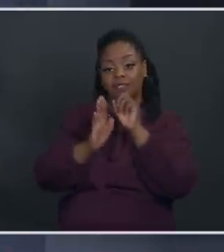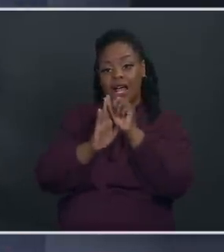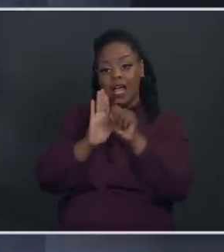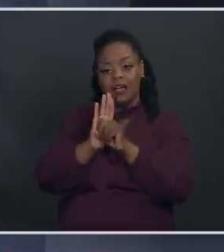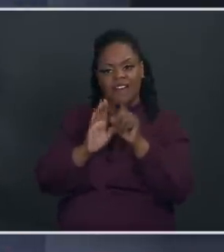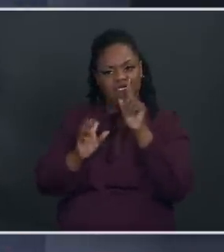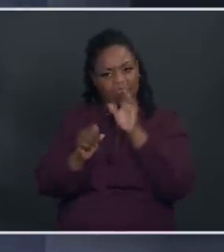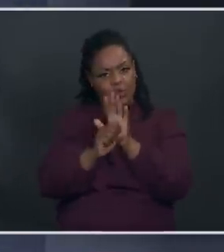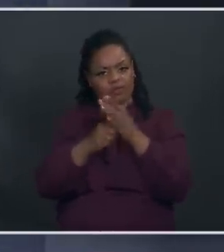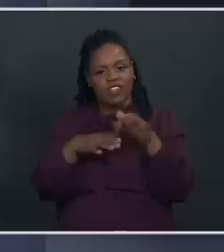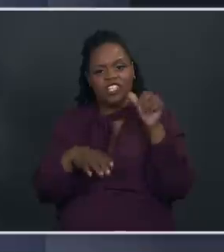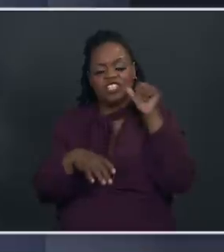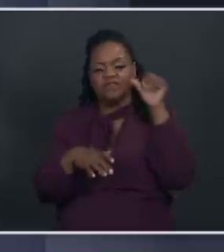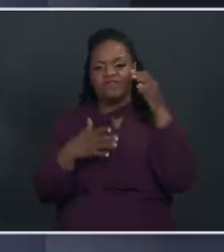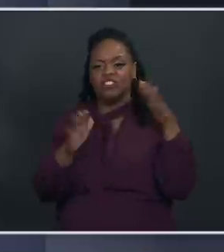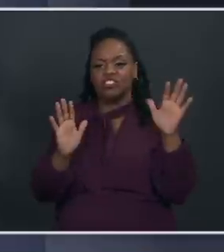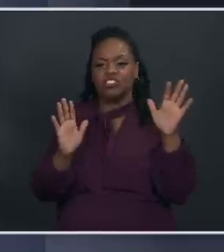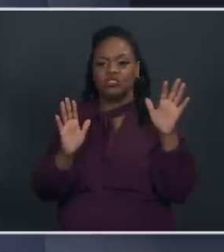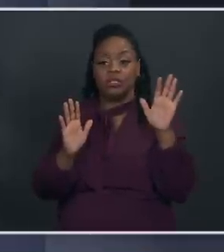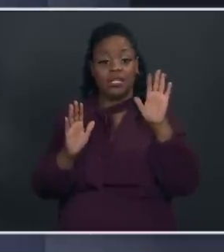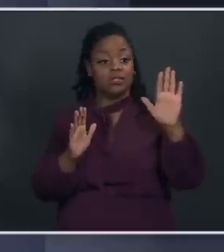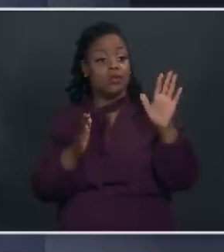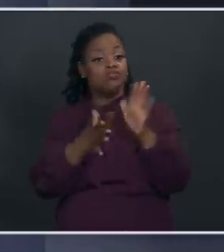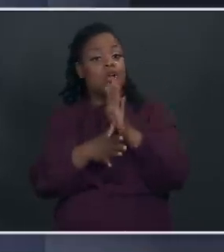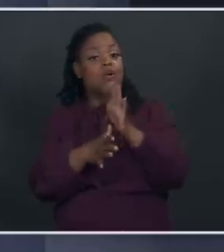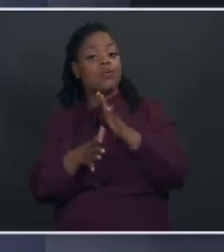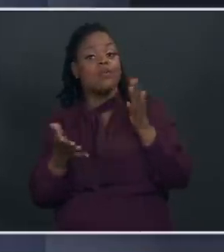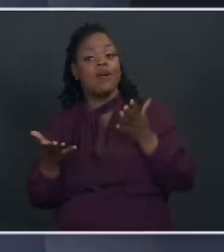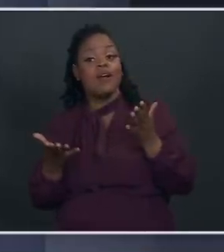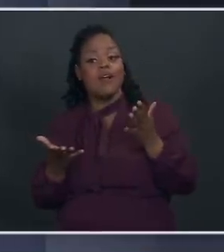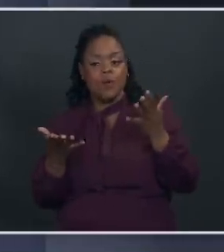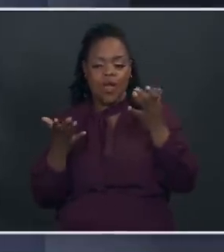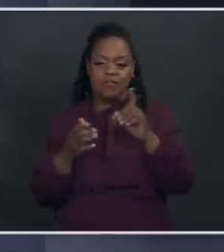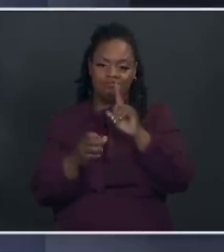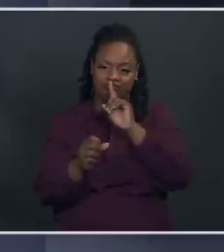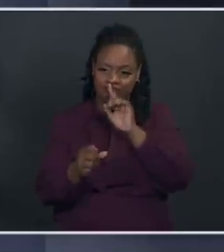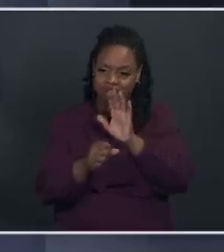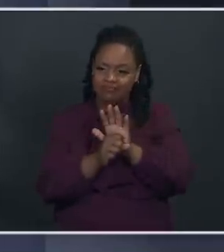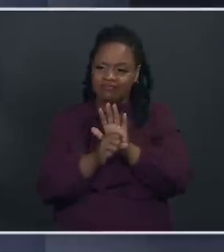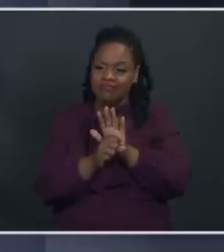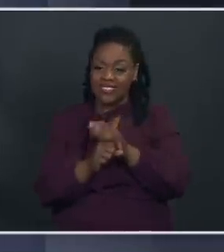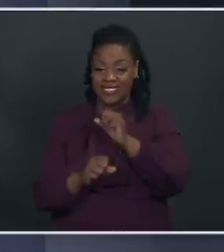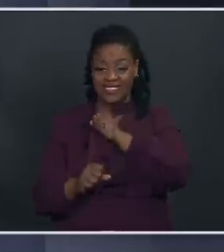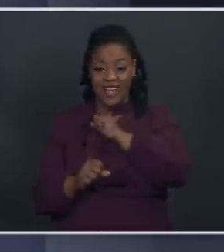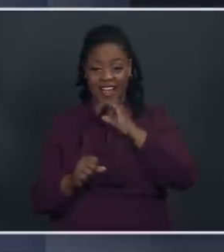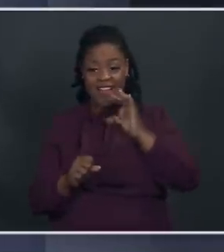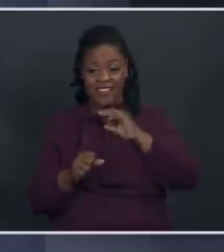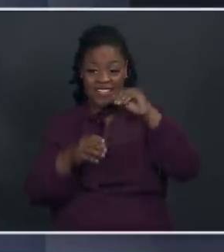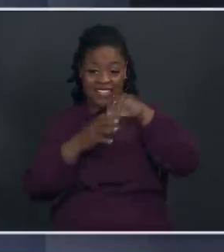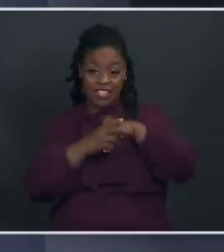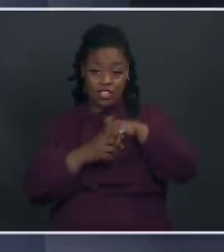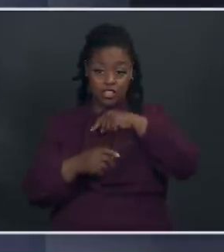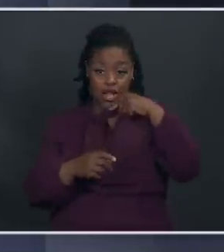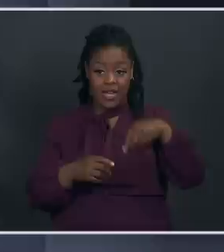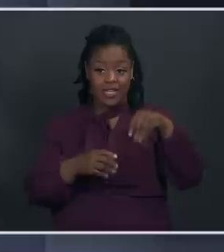and one of his priorities is, of course, ensuring that our staffing on the ground in Beijing -- which is something that fell back